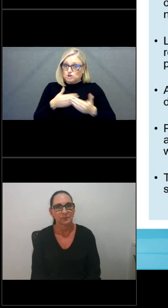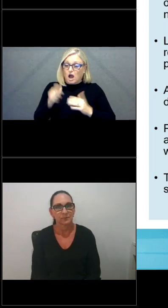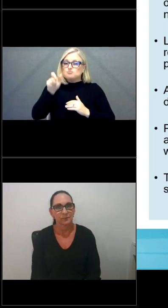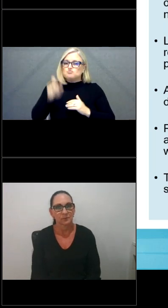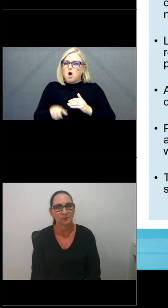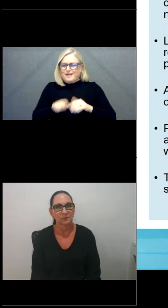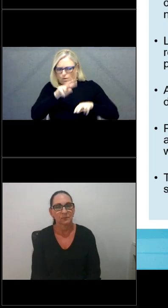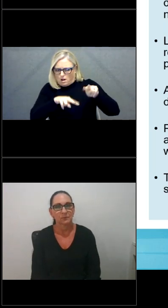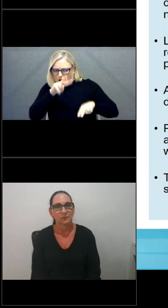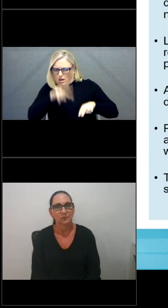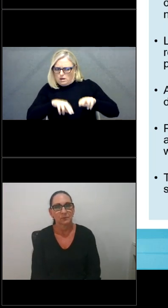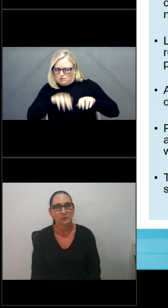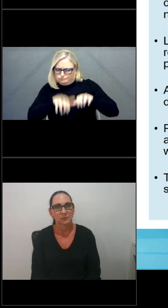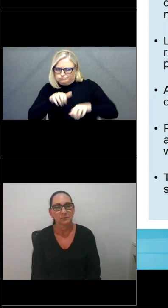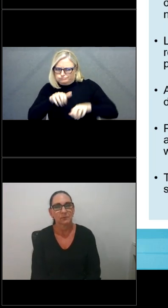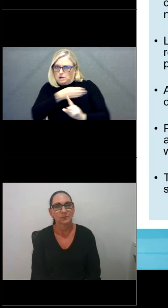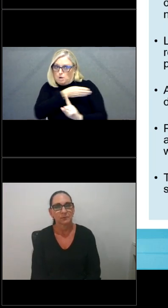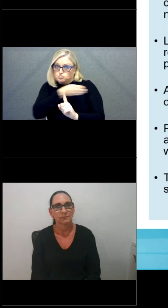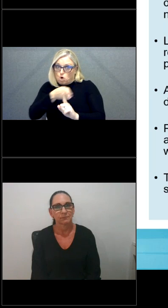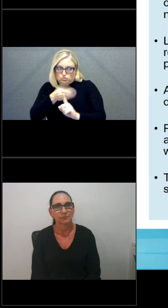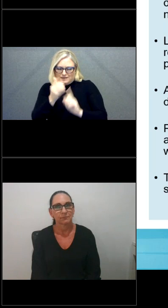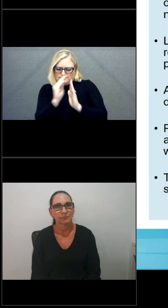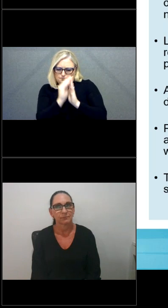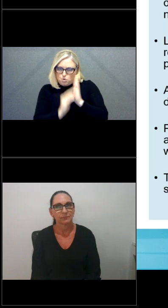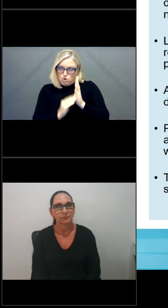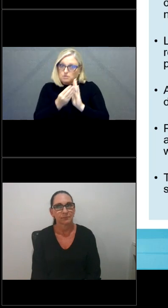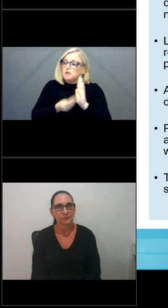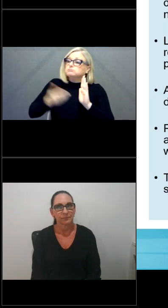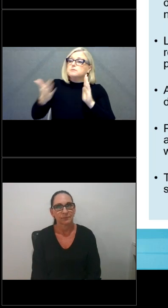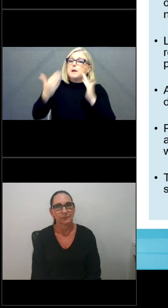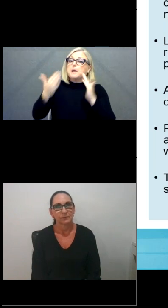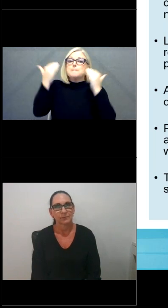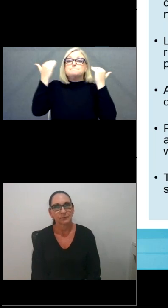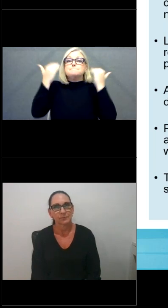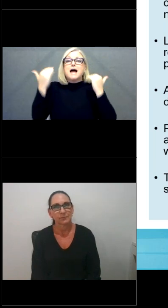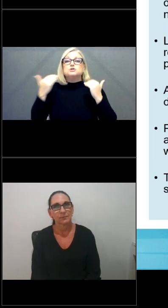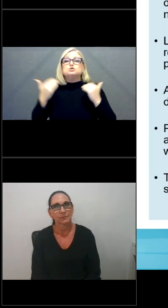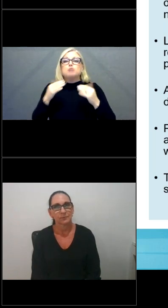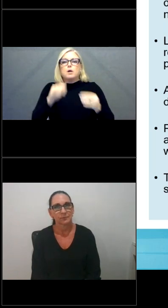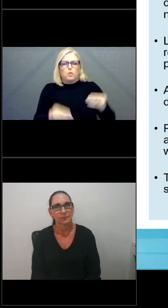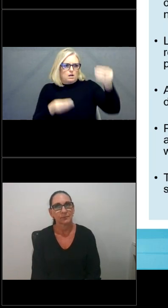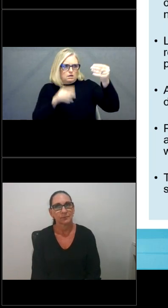all talk about how the person's going we can see what their goals were where they've progressed to